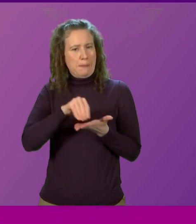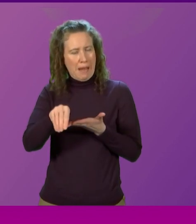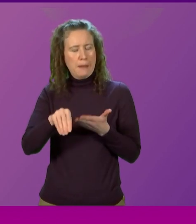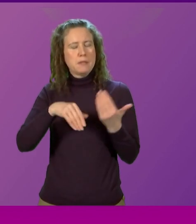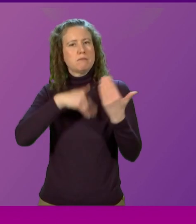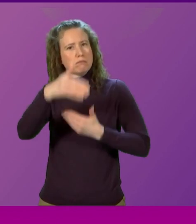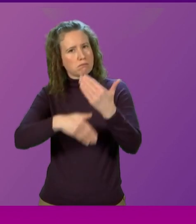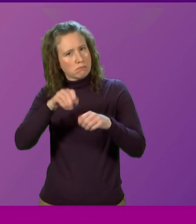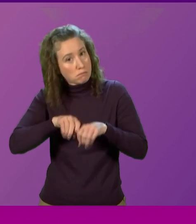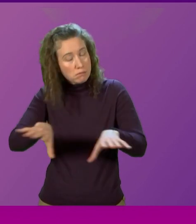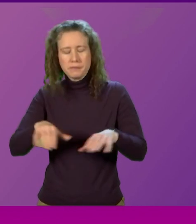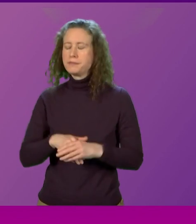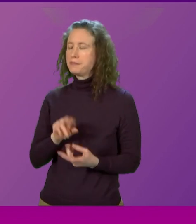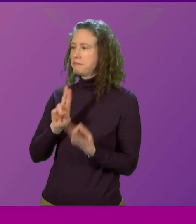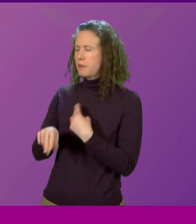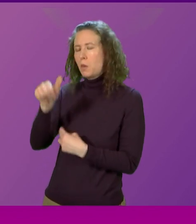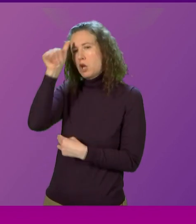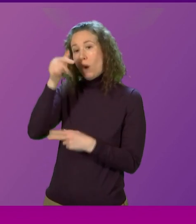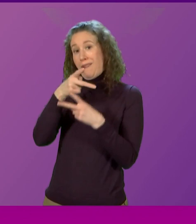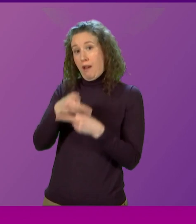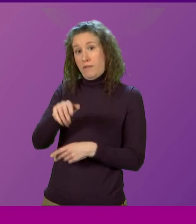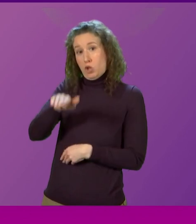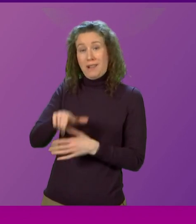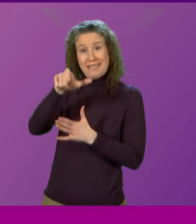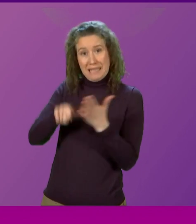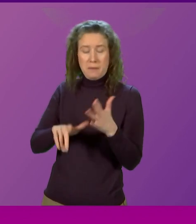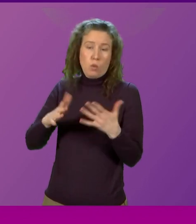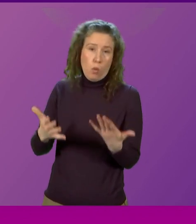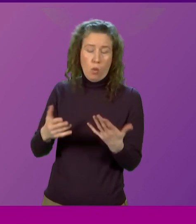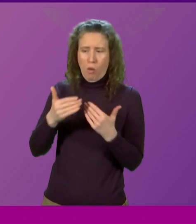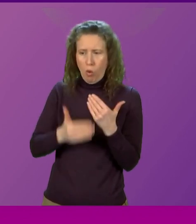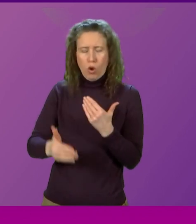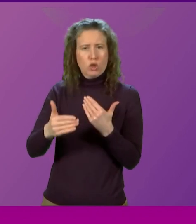We know that caring for a child who is disabled or has a long-term condition can result in